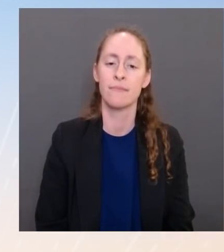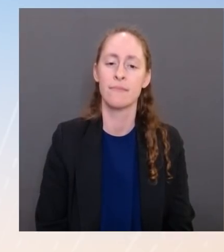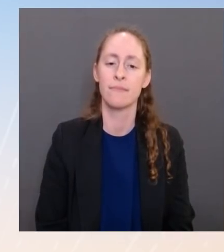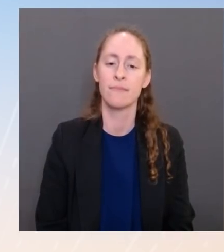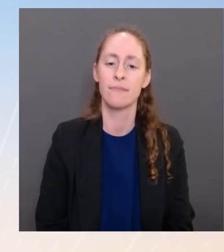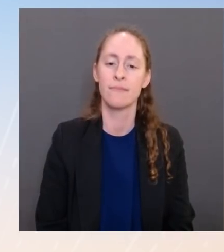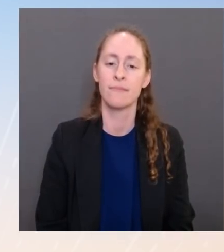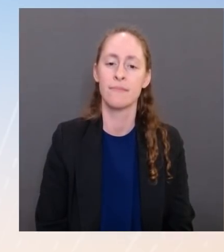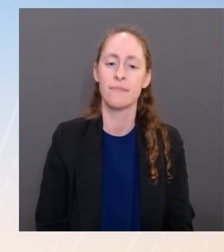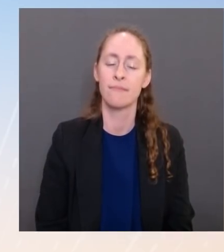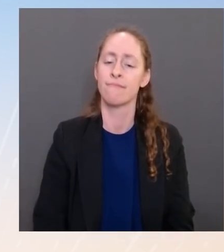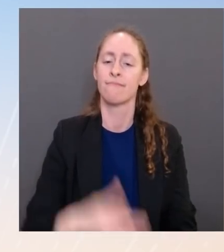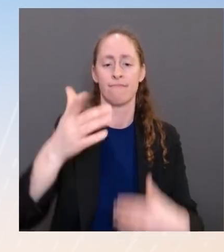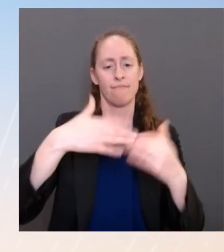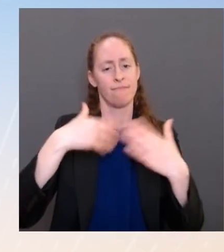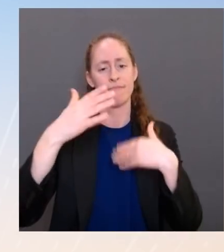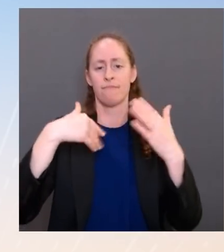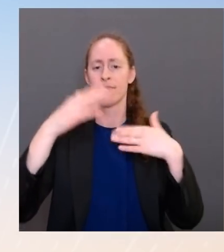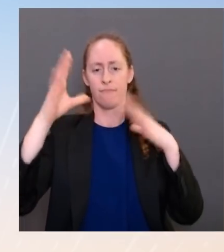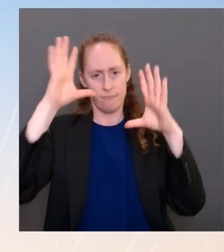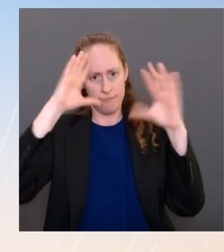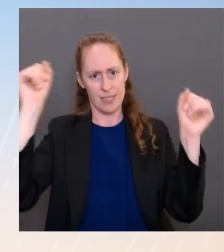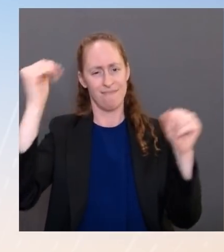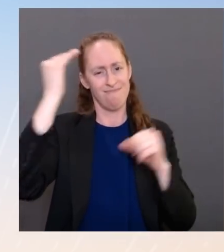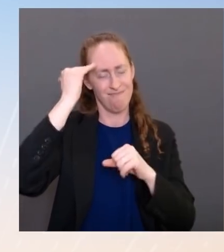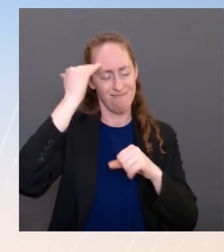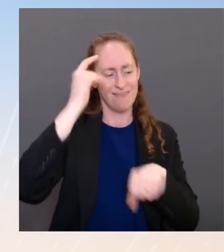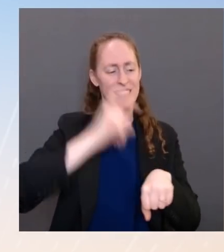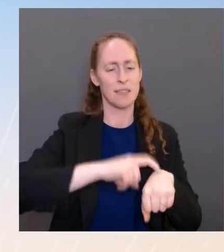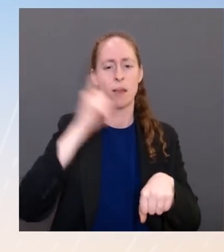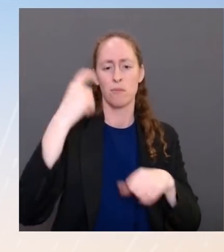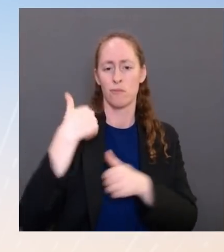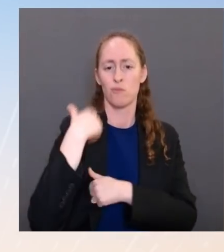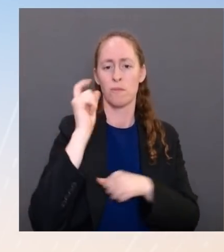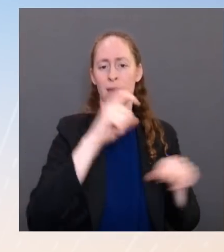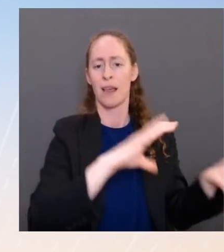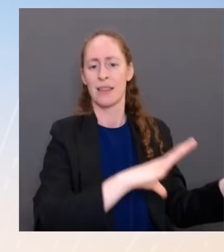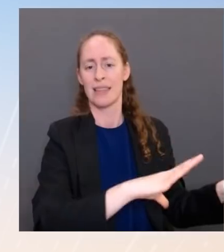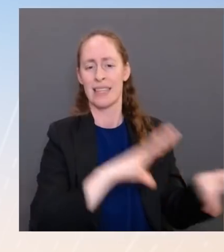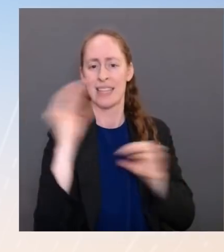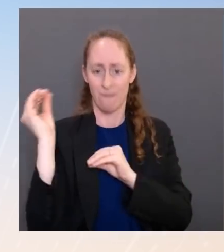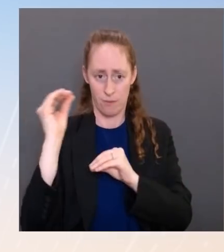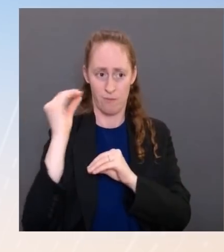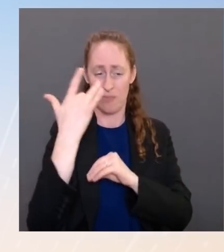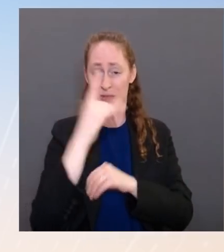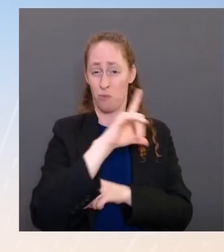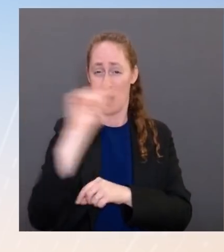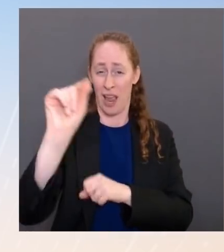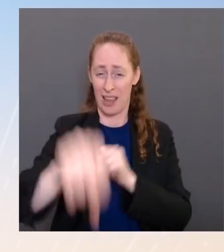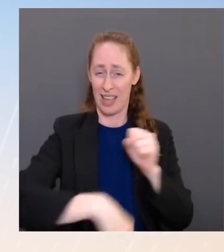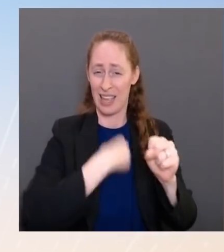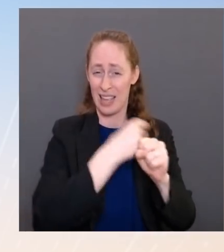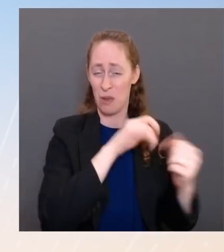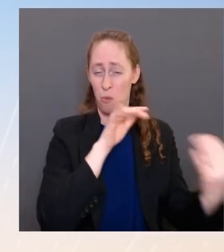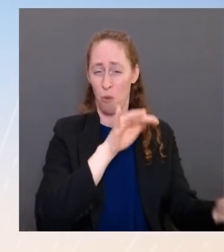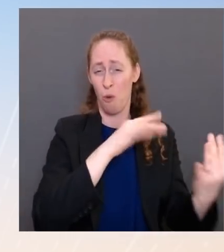after a 20-year failed war that cost thousands of American lives and spent billions of dollars of American taxpayer dollars,